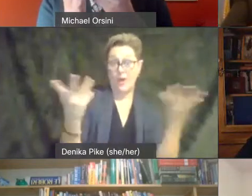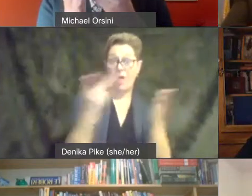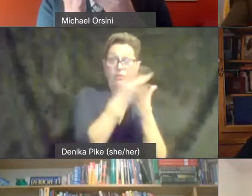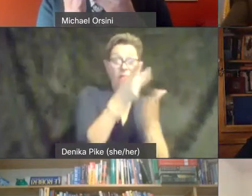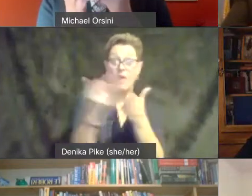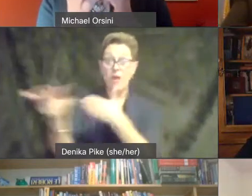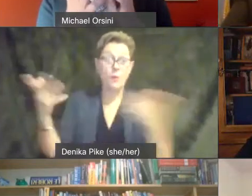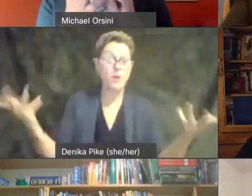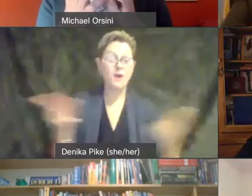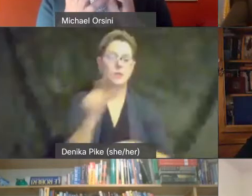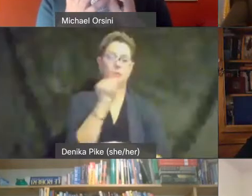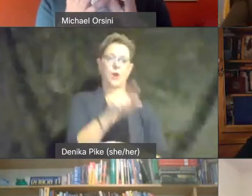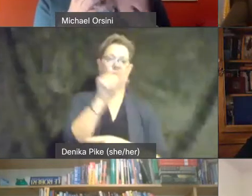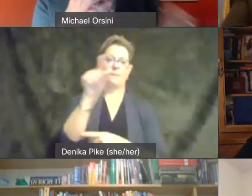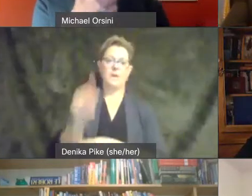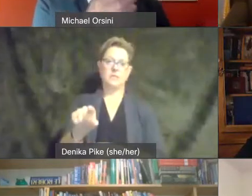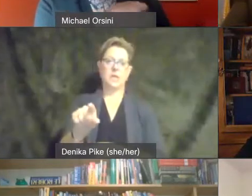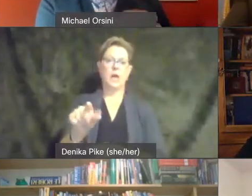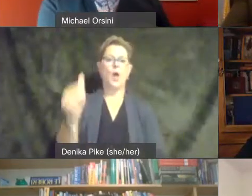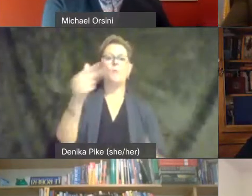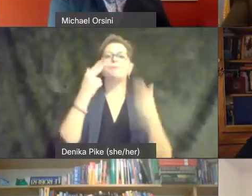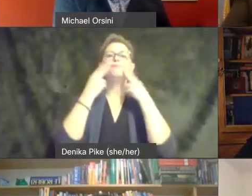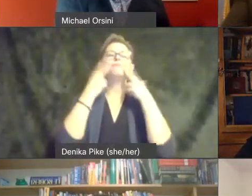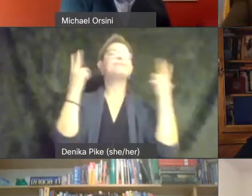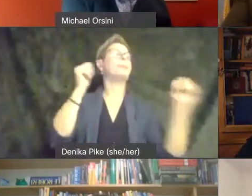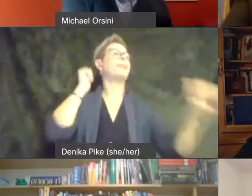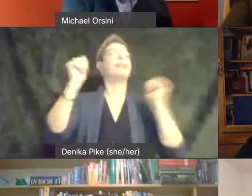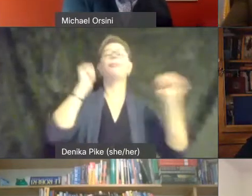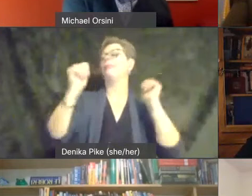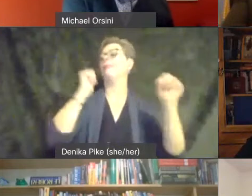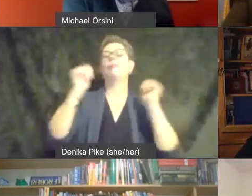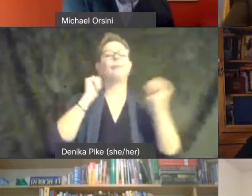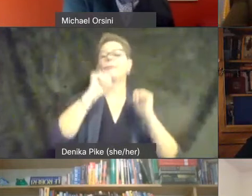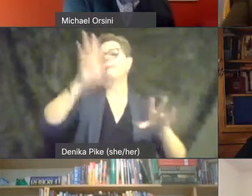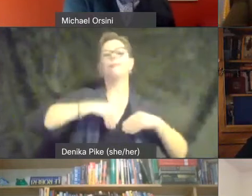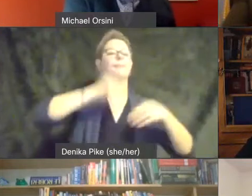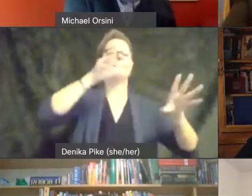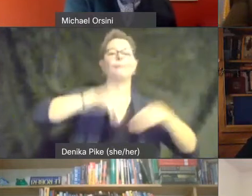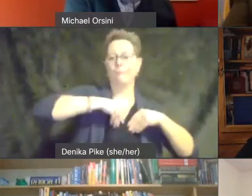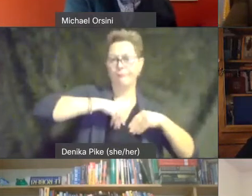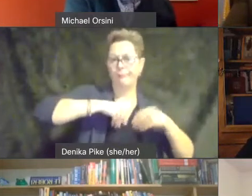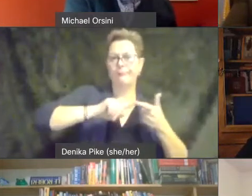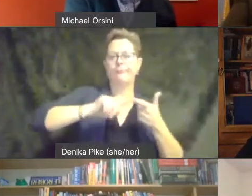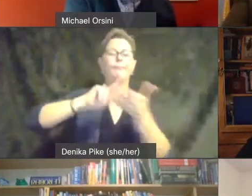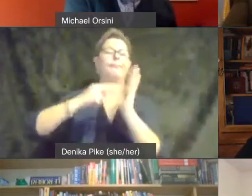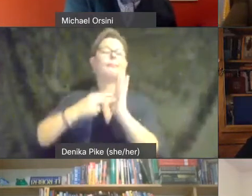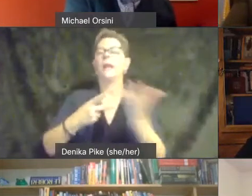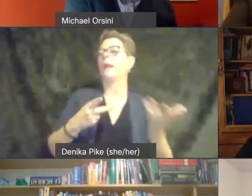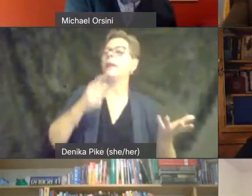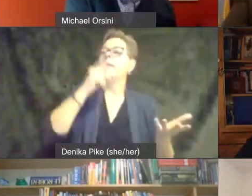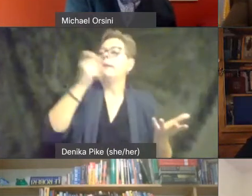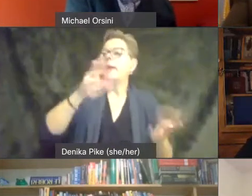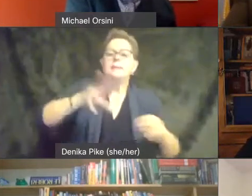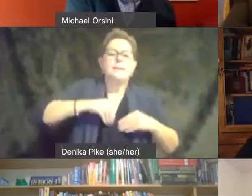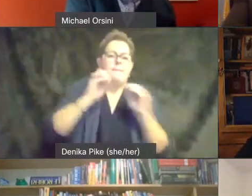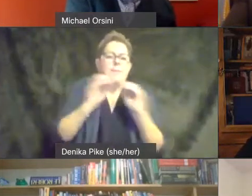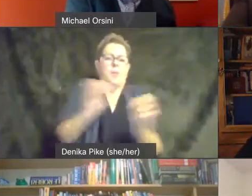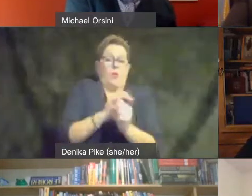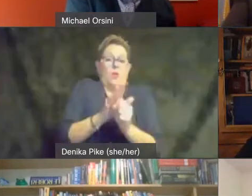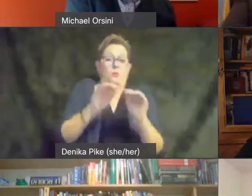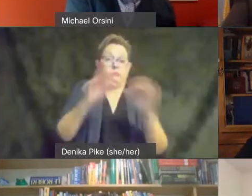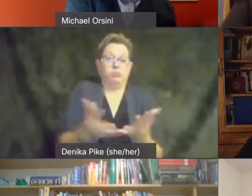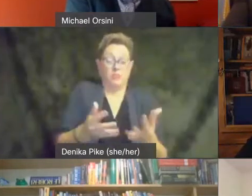So the most obvious is denial and downplaying of the threat lacking of any basics. Now, as we said, in introduction, I'm a professor of international politics.